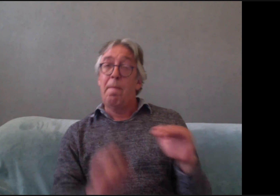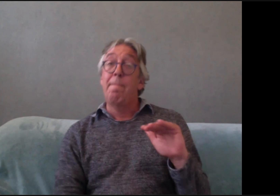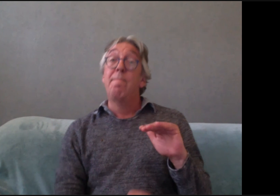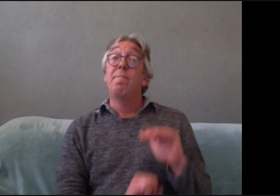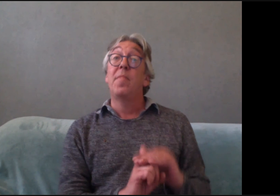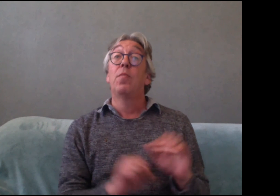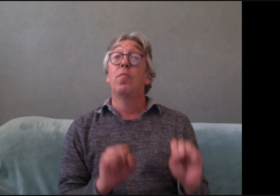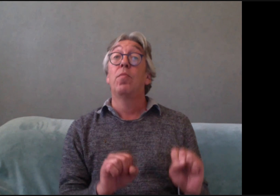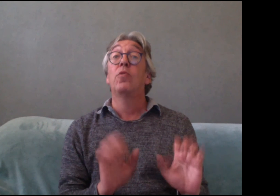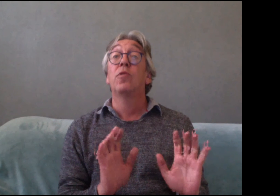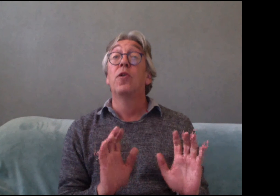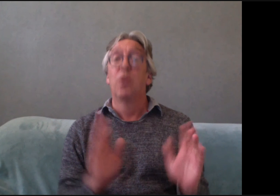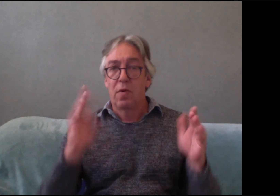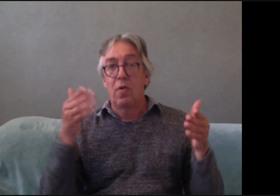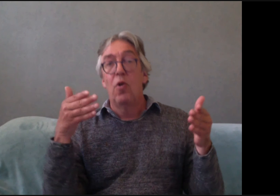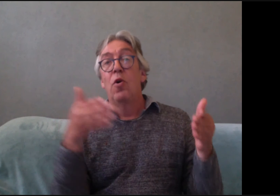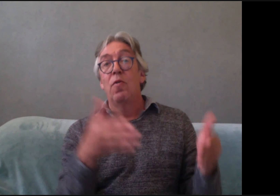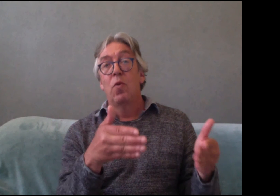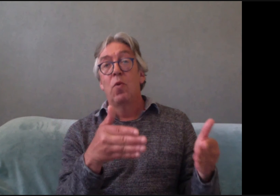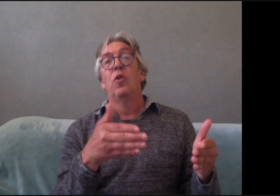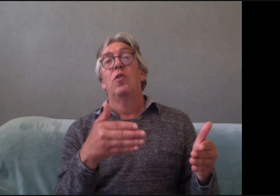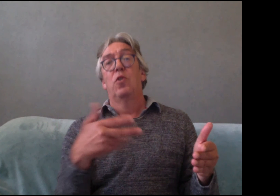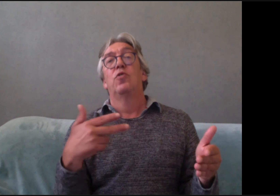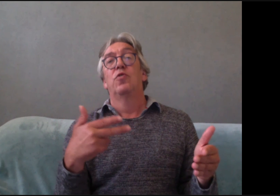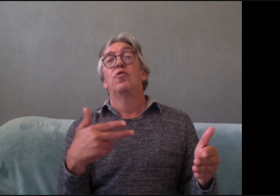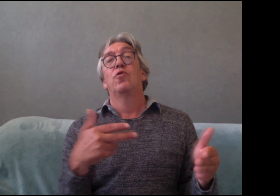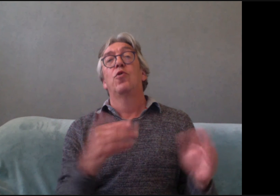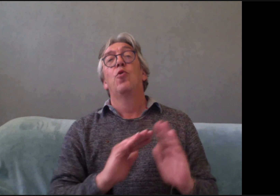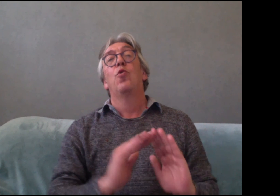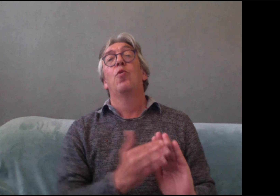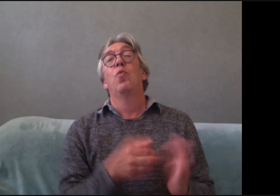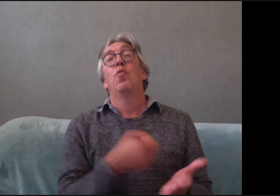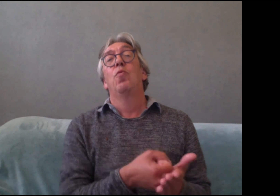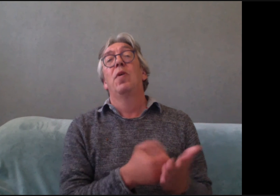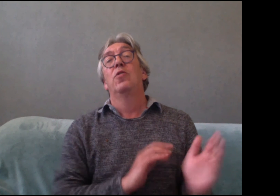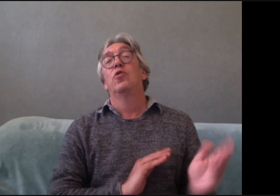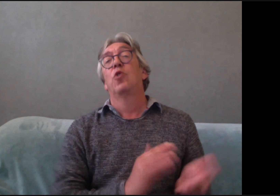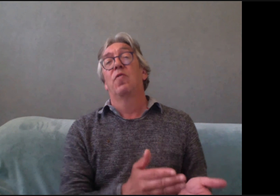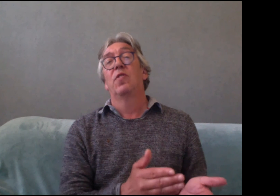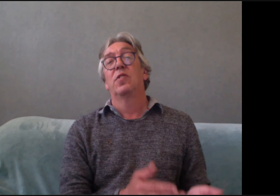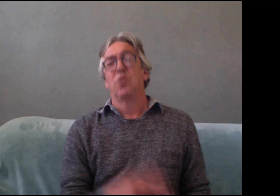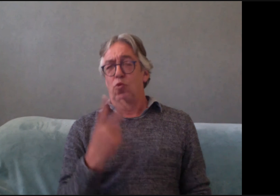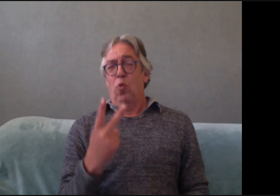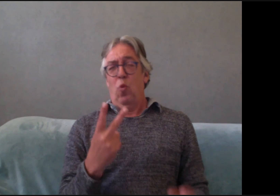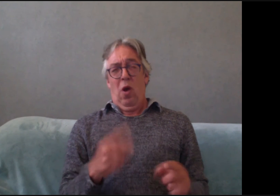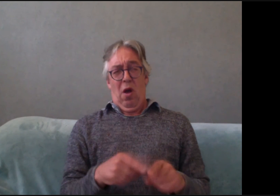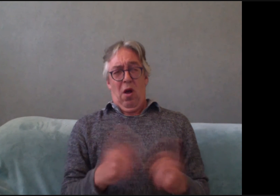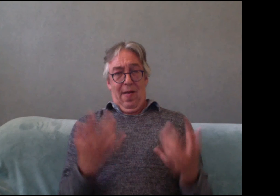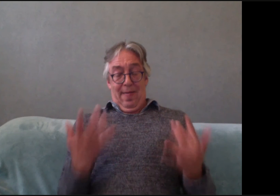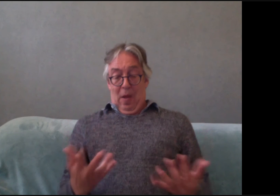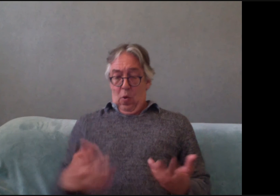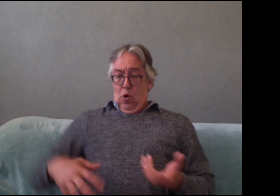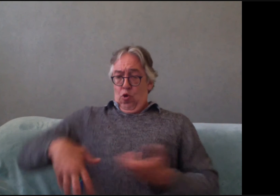We should differentiate these two perspectives. One is the crisis and the second one is the long-term perspective